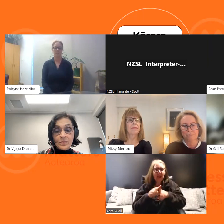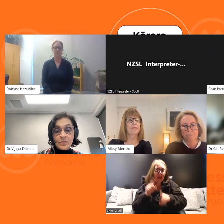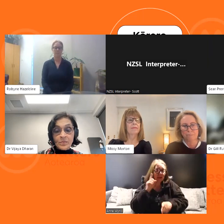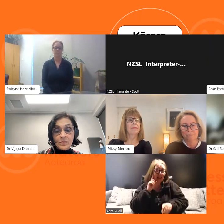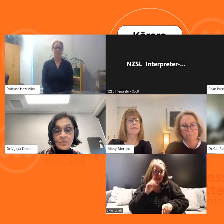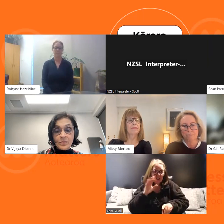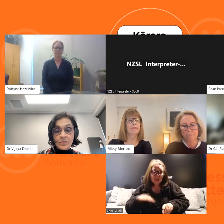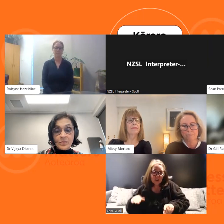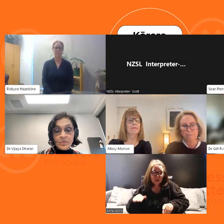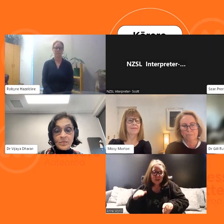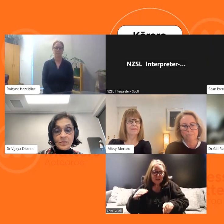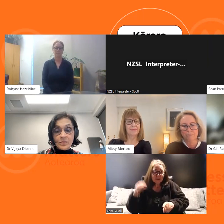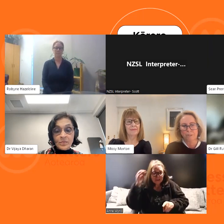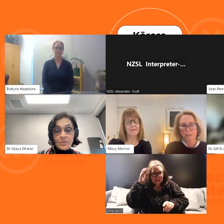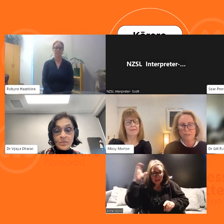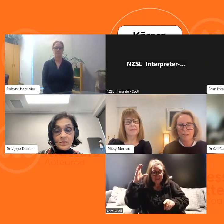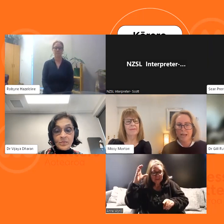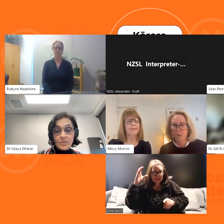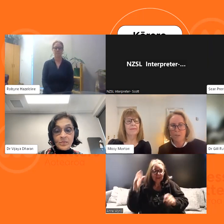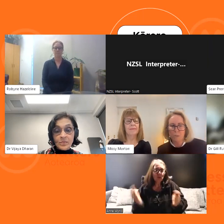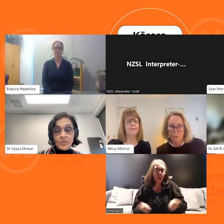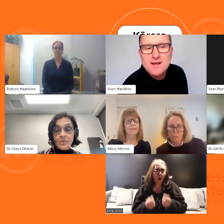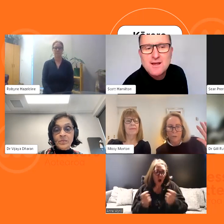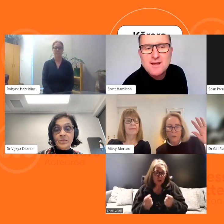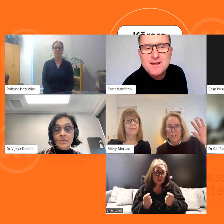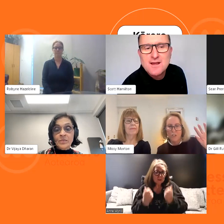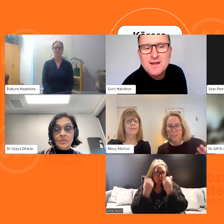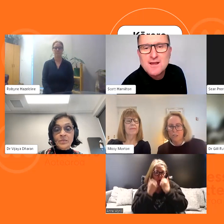we're working that out. Could she possibly put the question in the